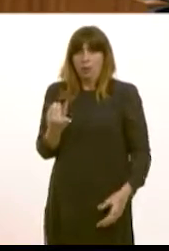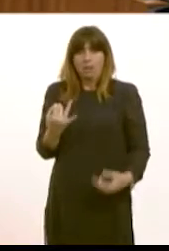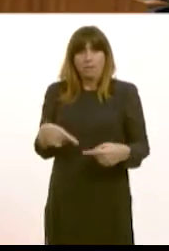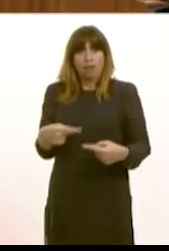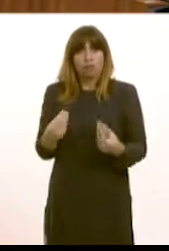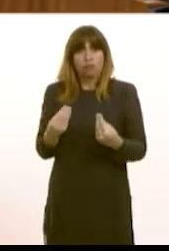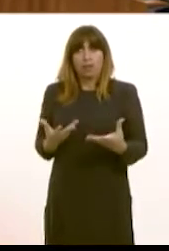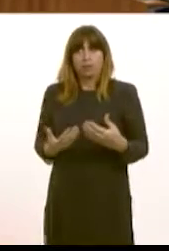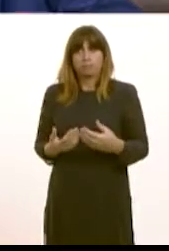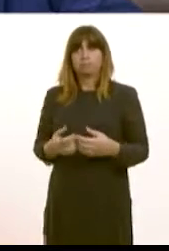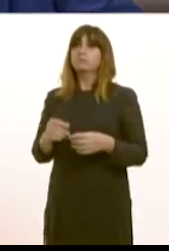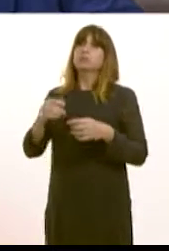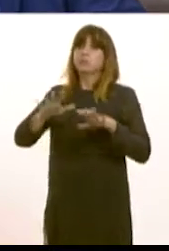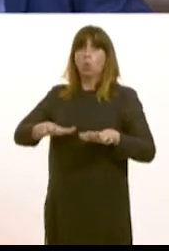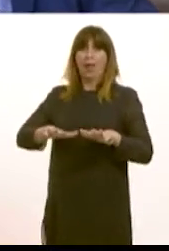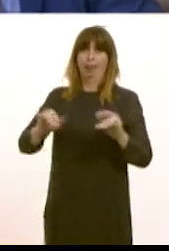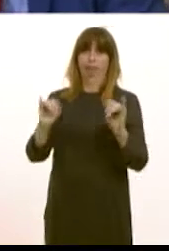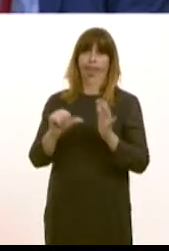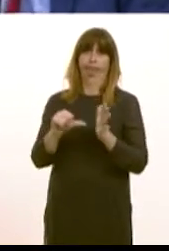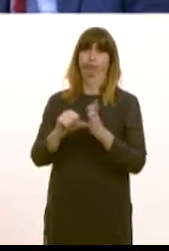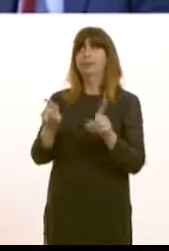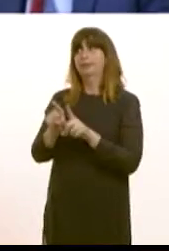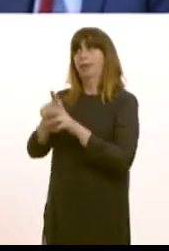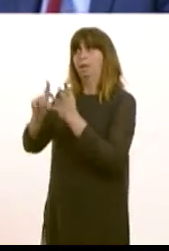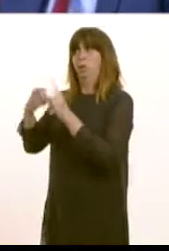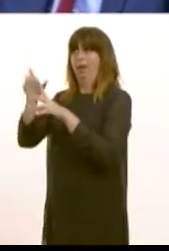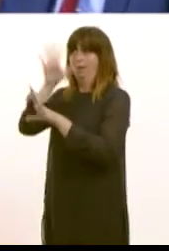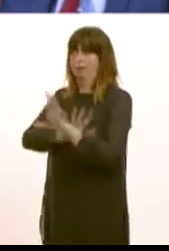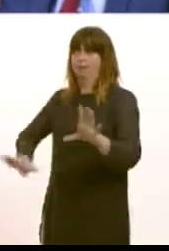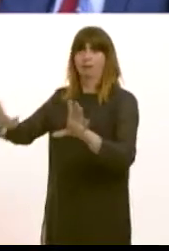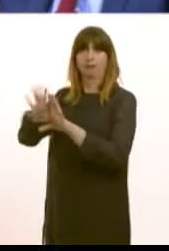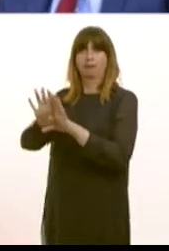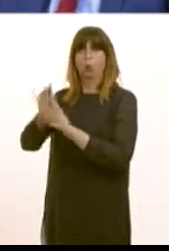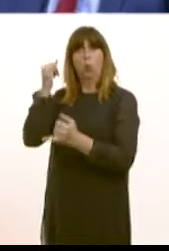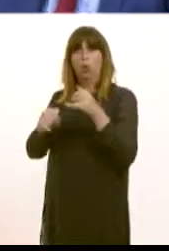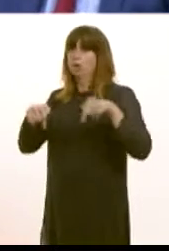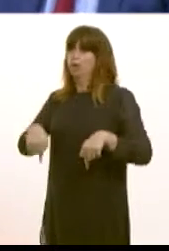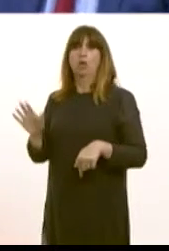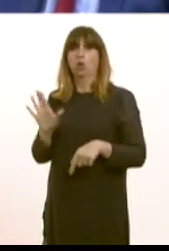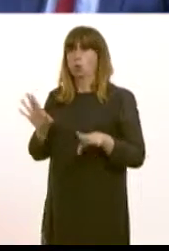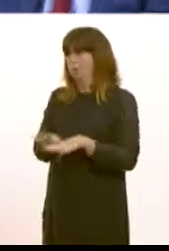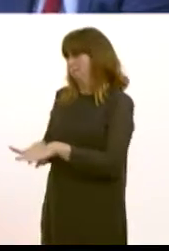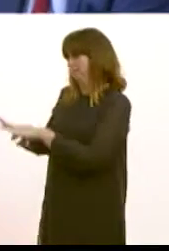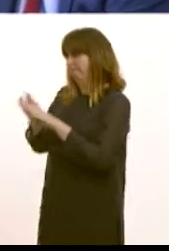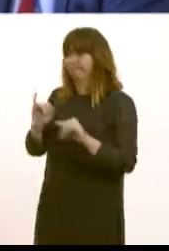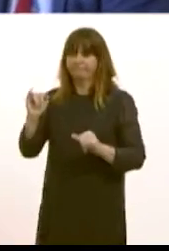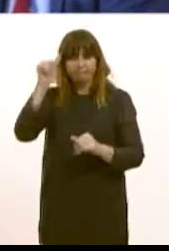the rest of Britain, because itís no different here compared to elsewhere. It is difficult and challenging to attract GPs.